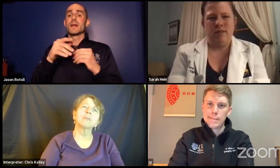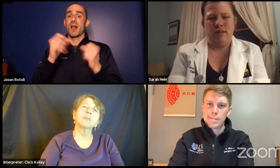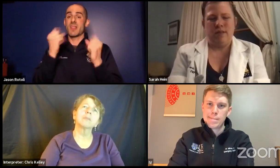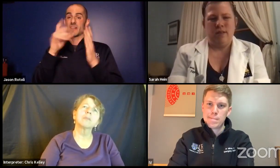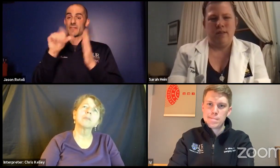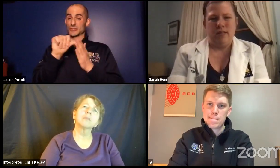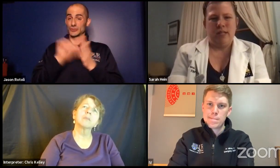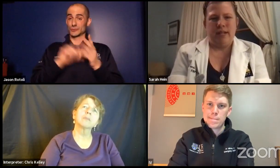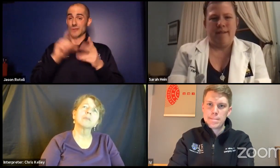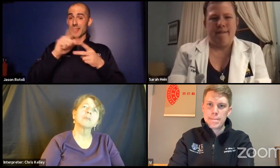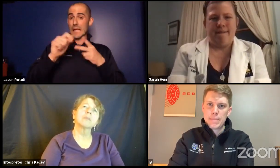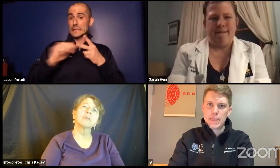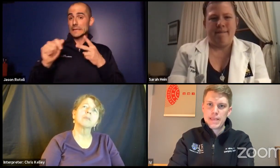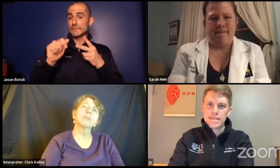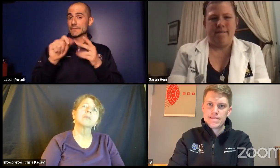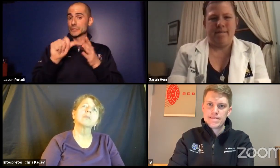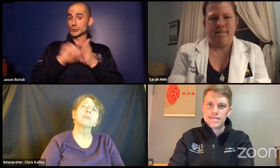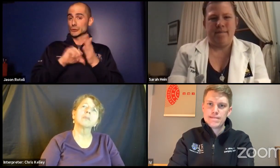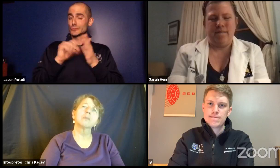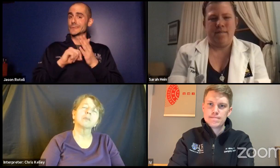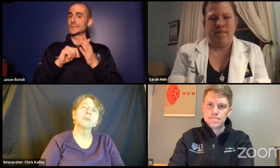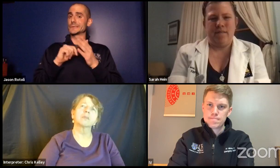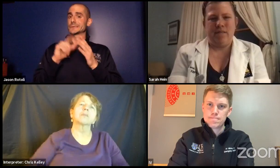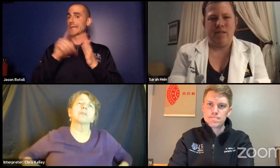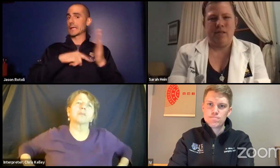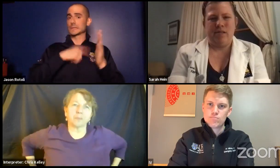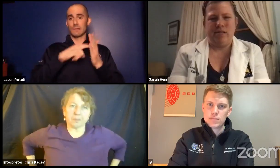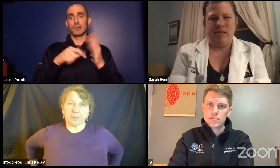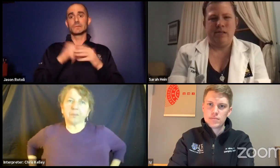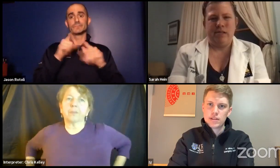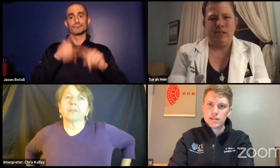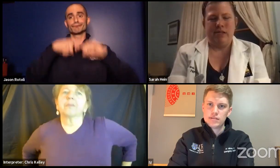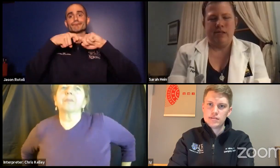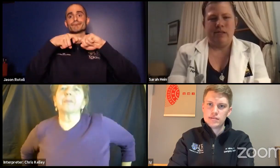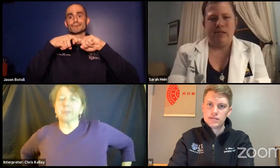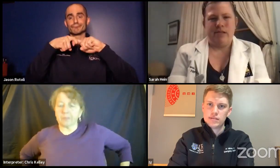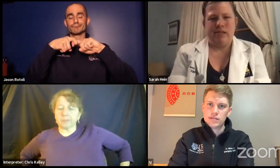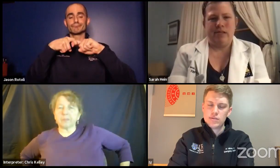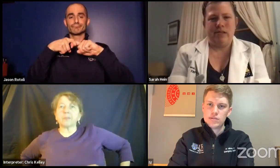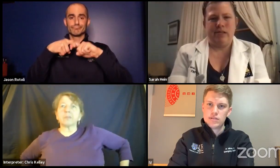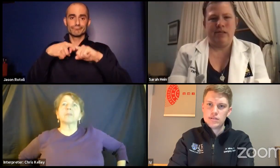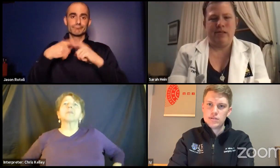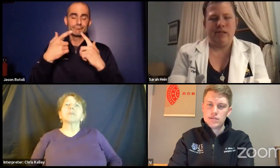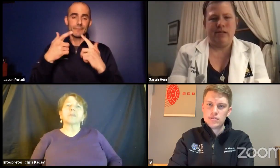They have set up little special areas for people that have blocked areas off so that people